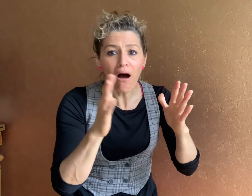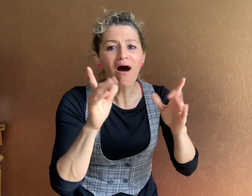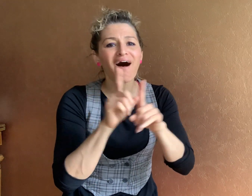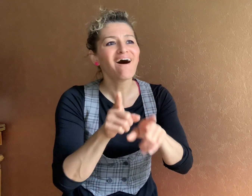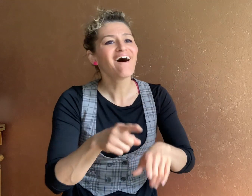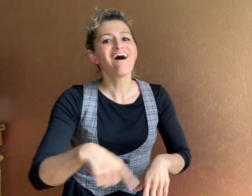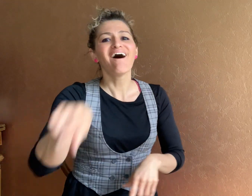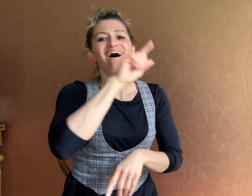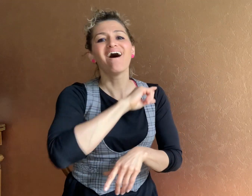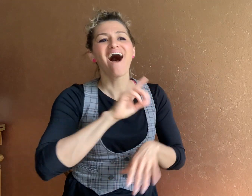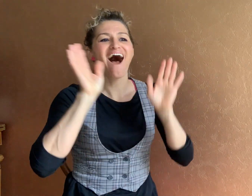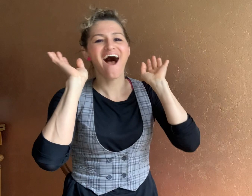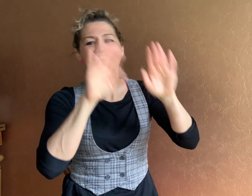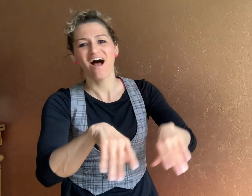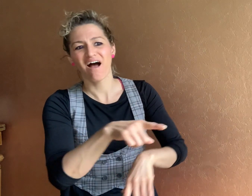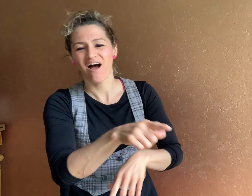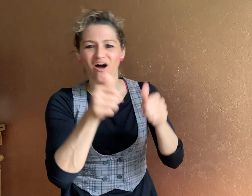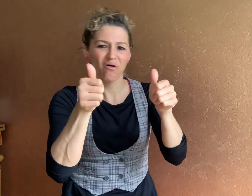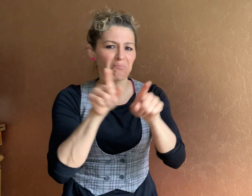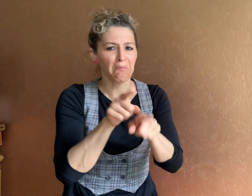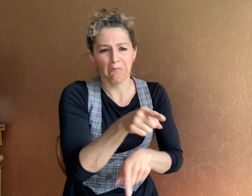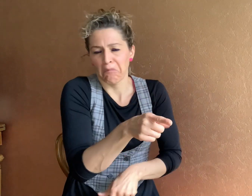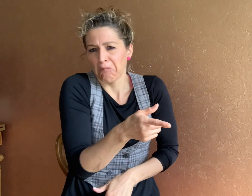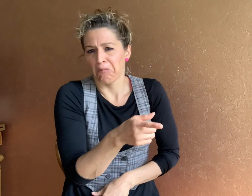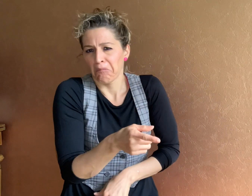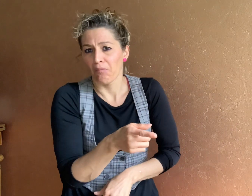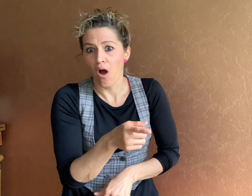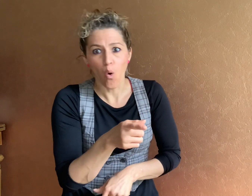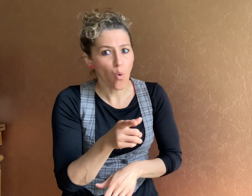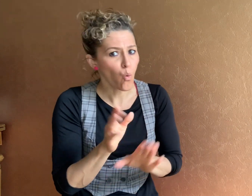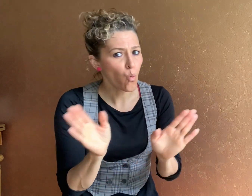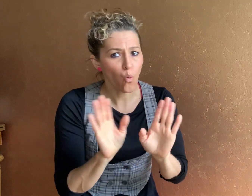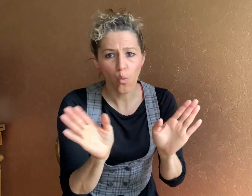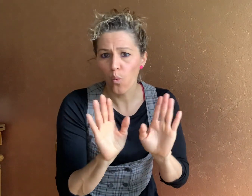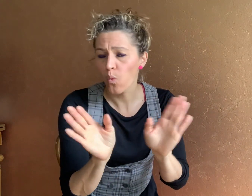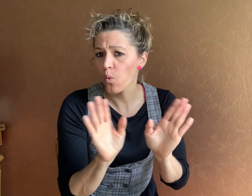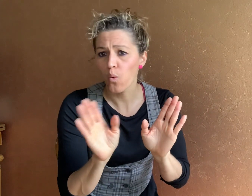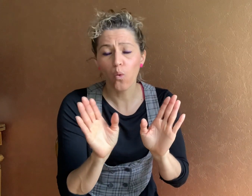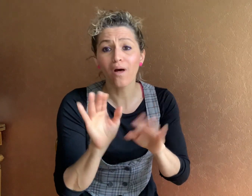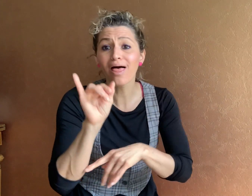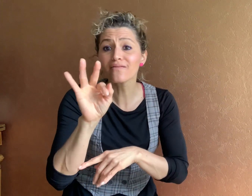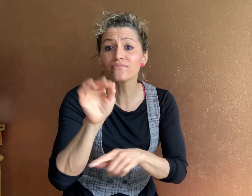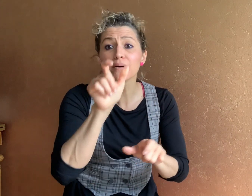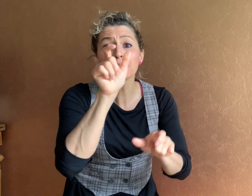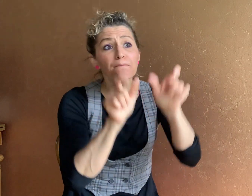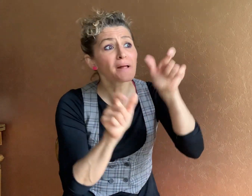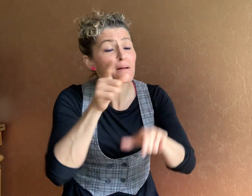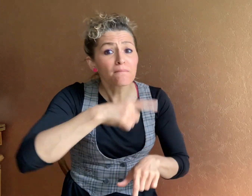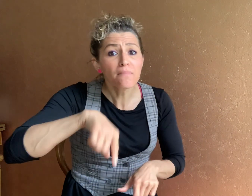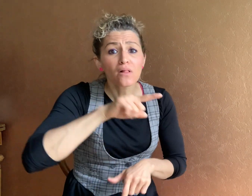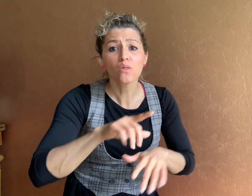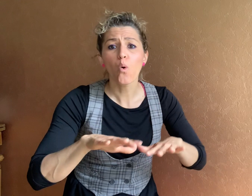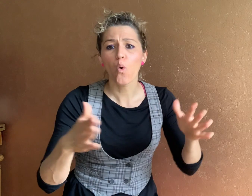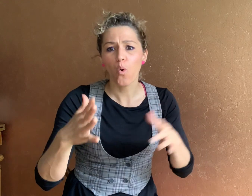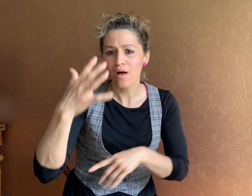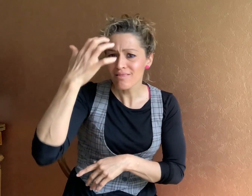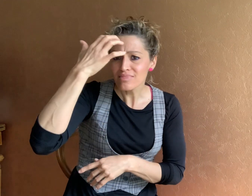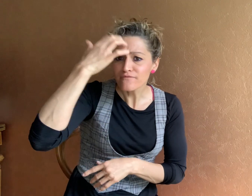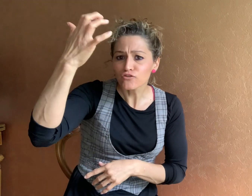it is becoming less dangerous. If people or the governments